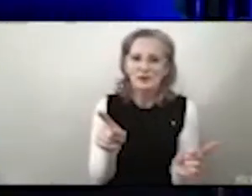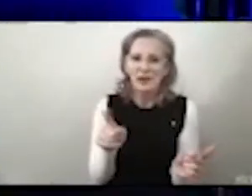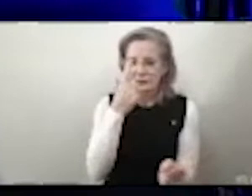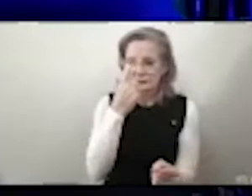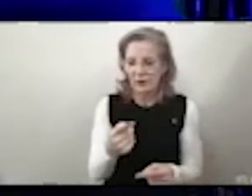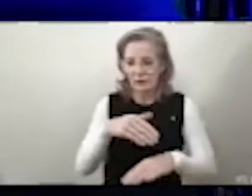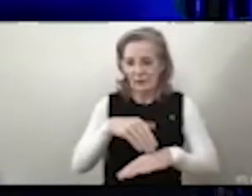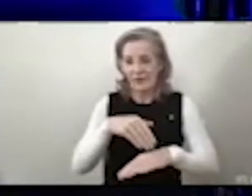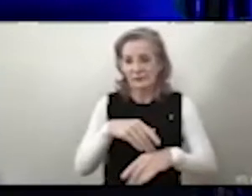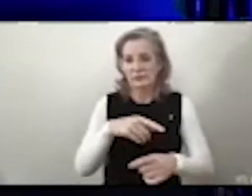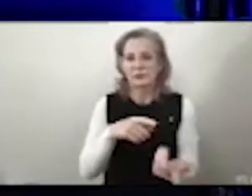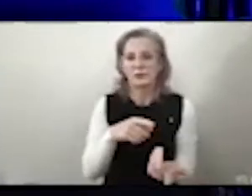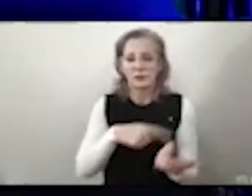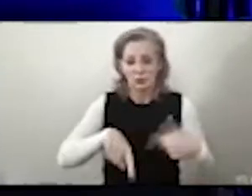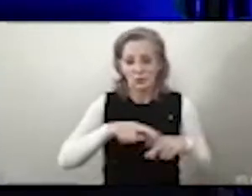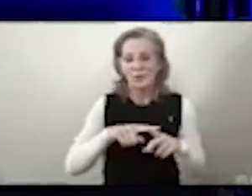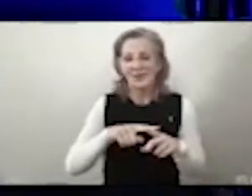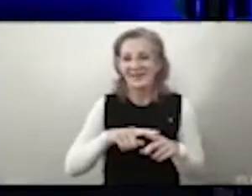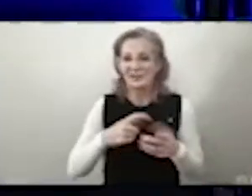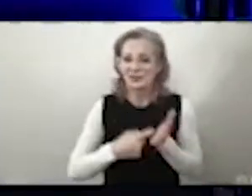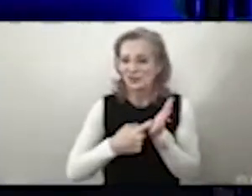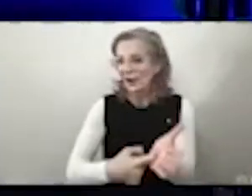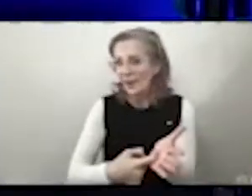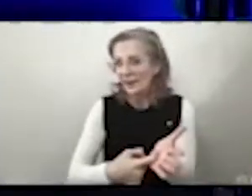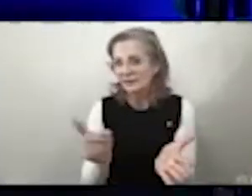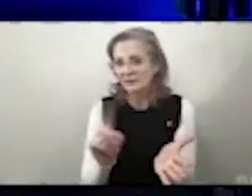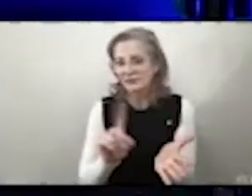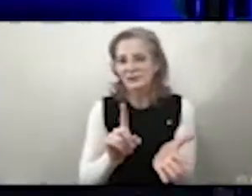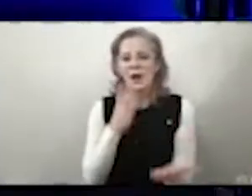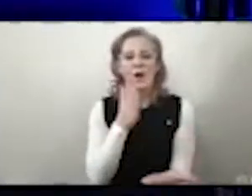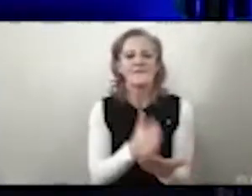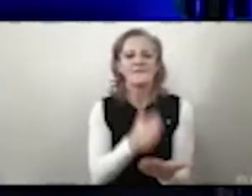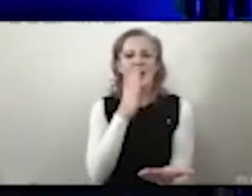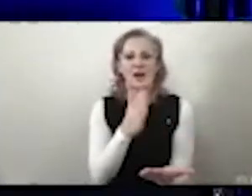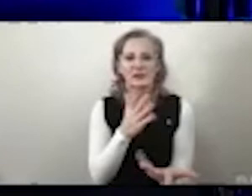independent fact checking service to review and challenge such practices.